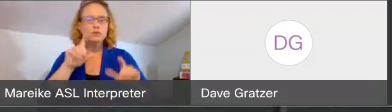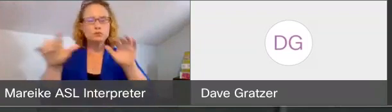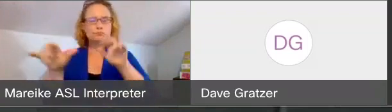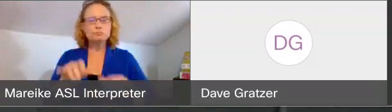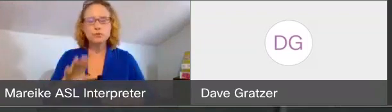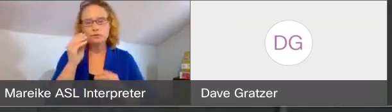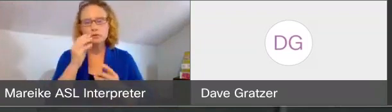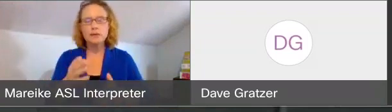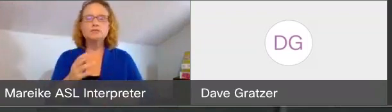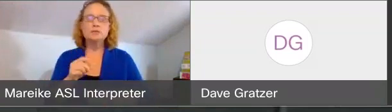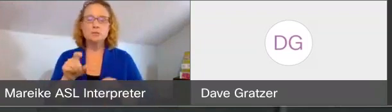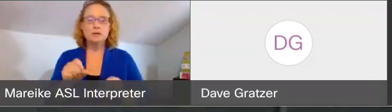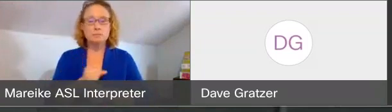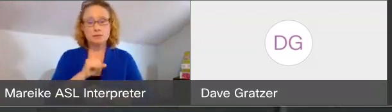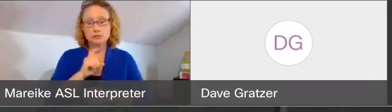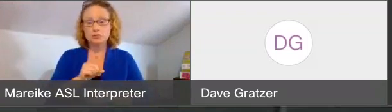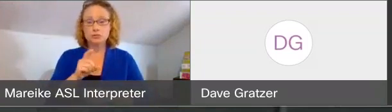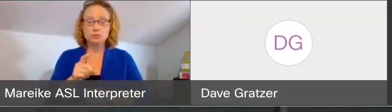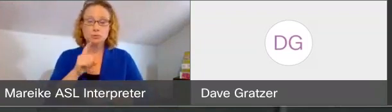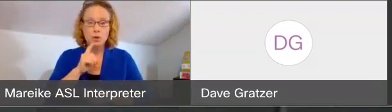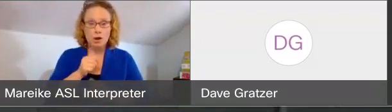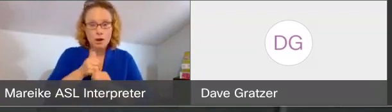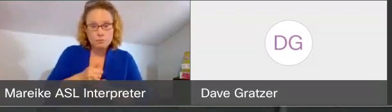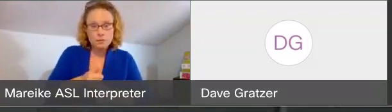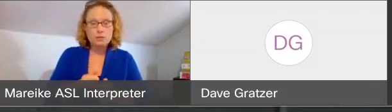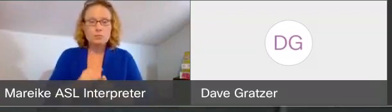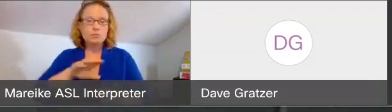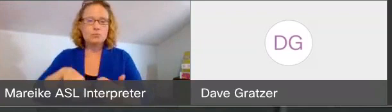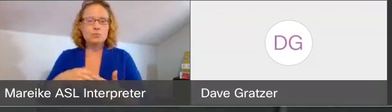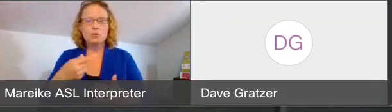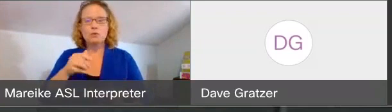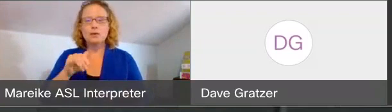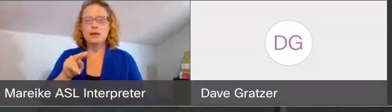And it, you can make sure that you stay up to date with all the GAINS Centers activities.